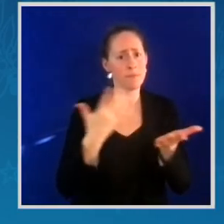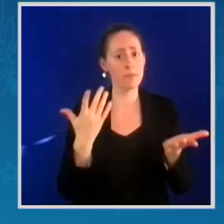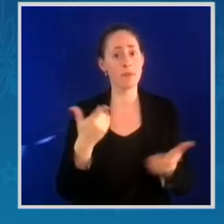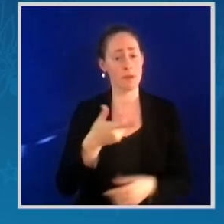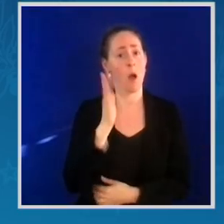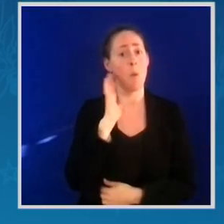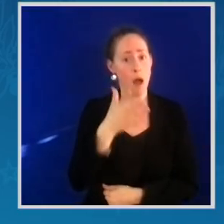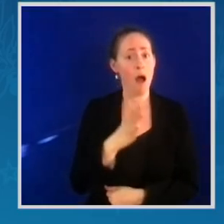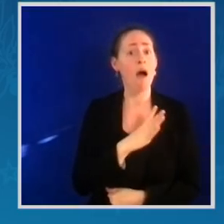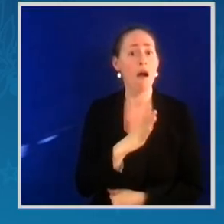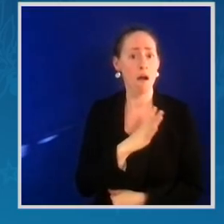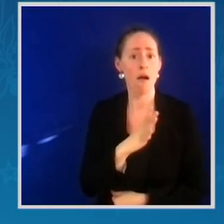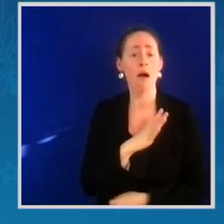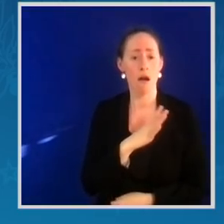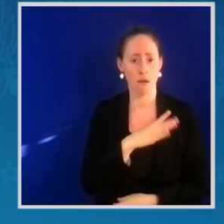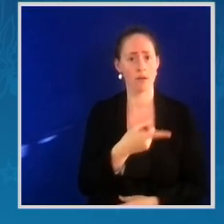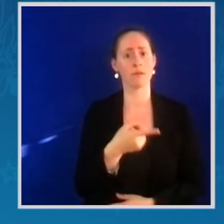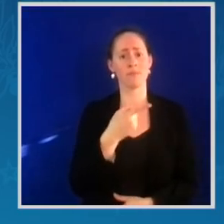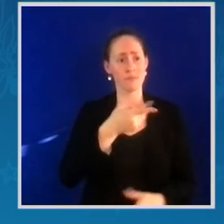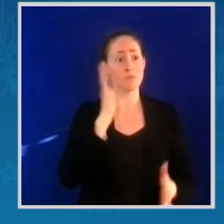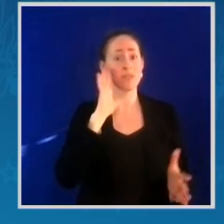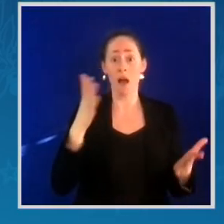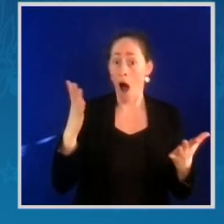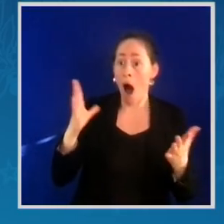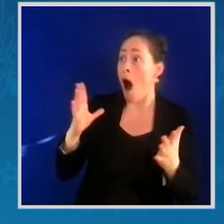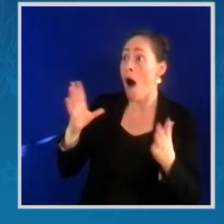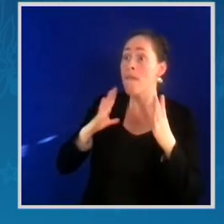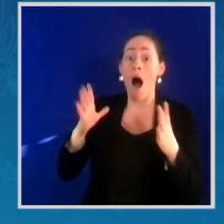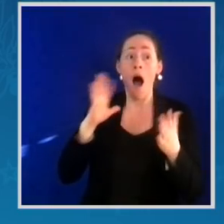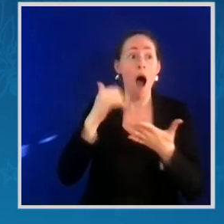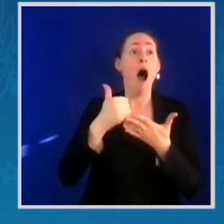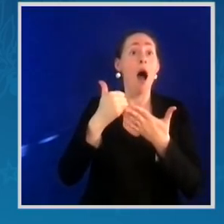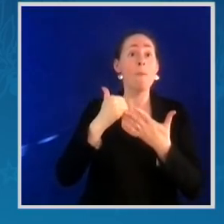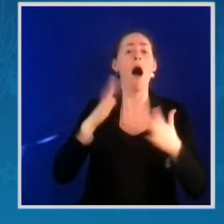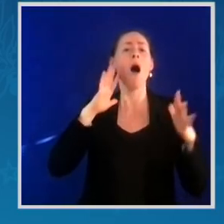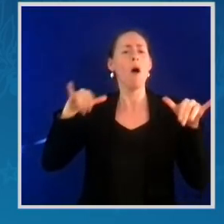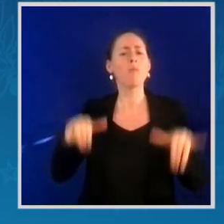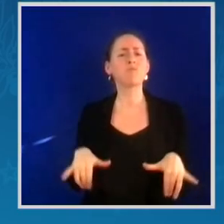which is to stay at home. During the course of this trip,